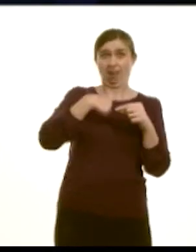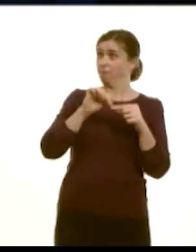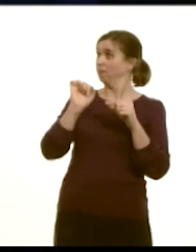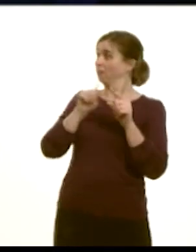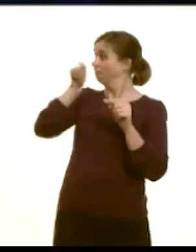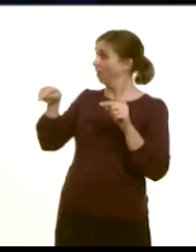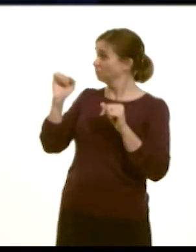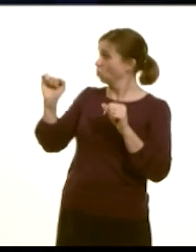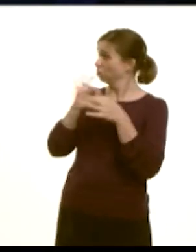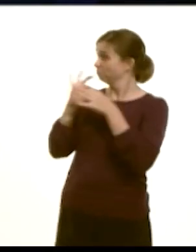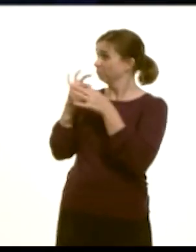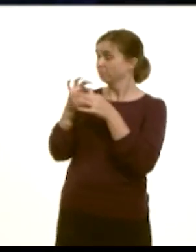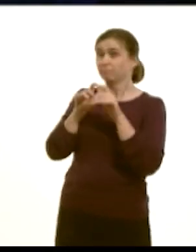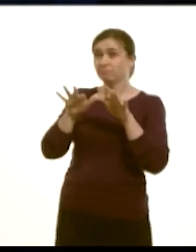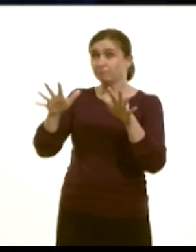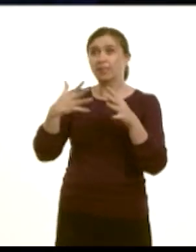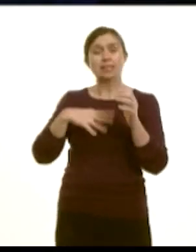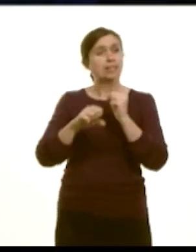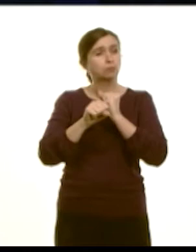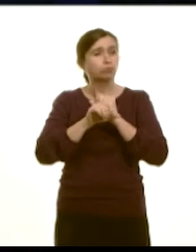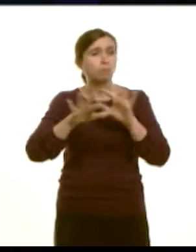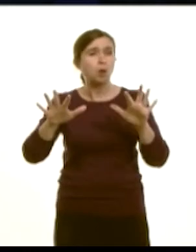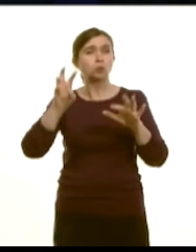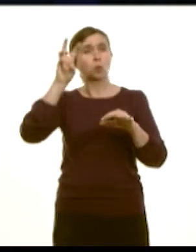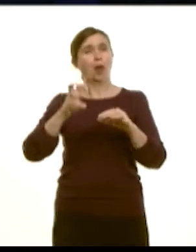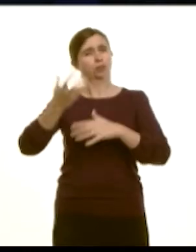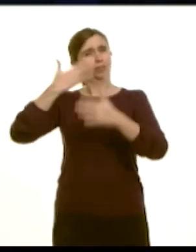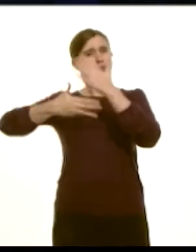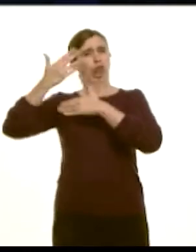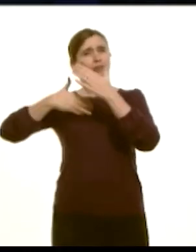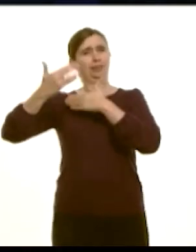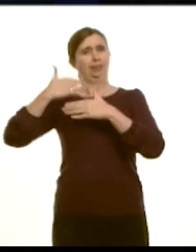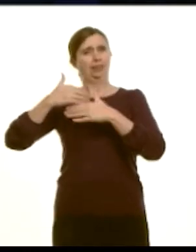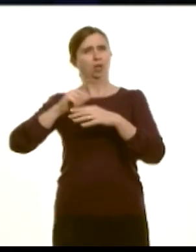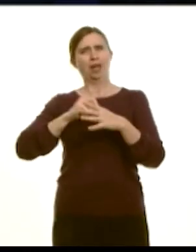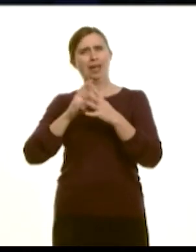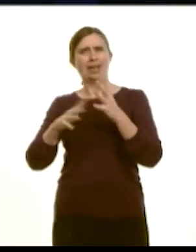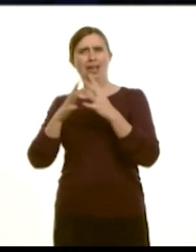body tasked with promoting Walesís heritage as a whole still only promotes its own venues.